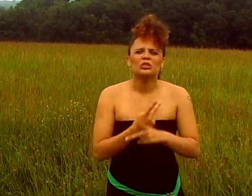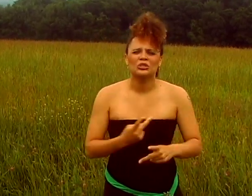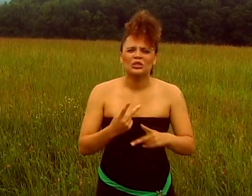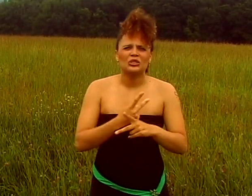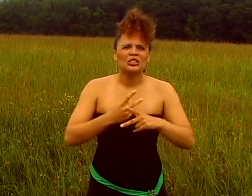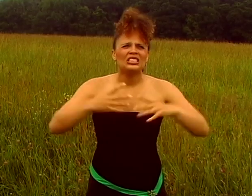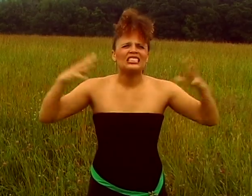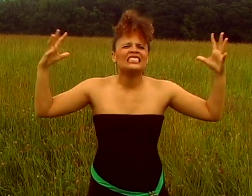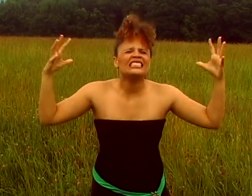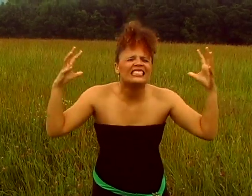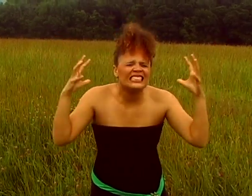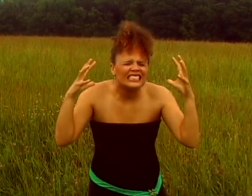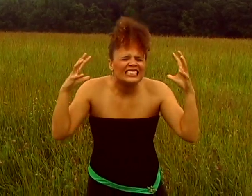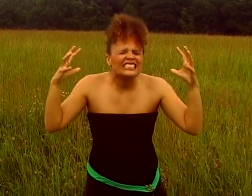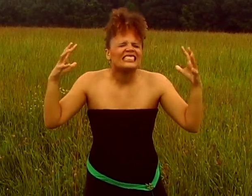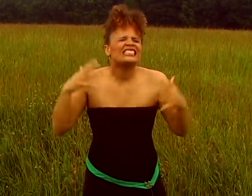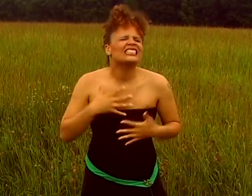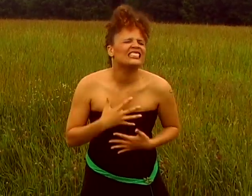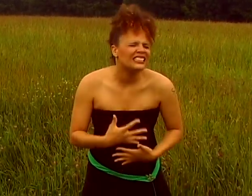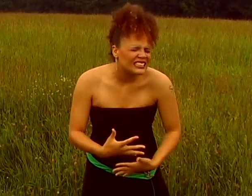They're taking me out